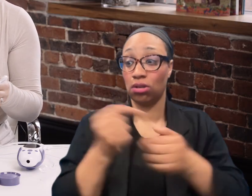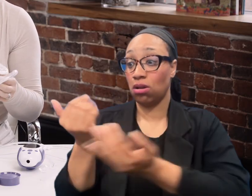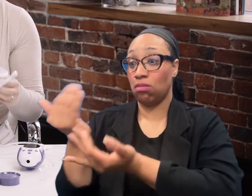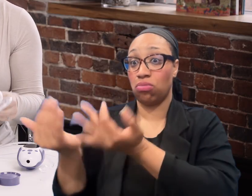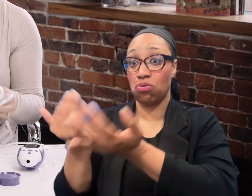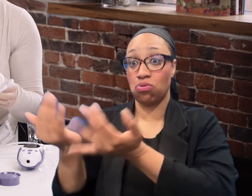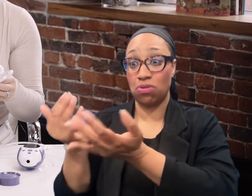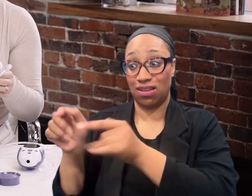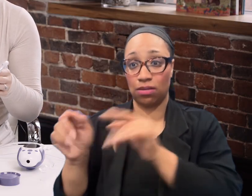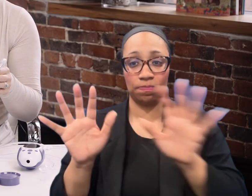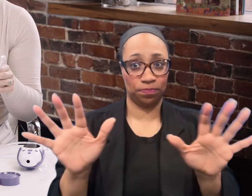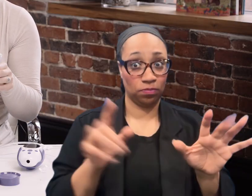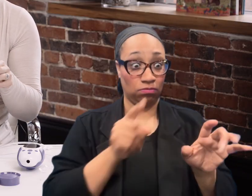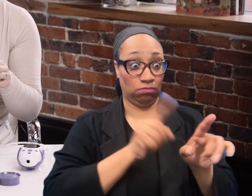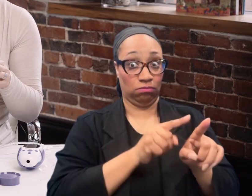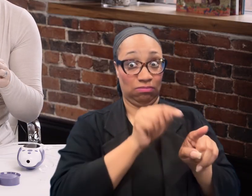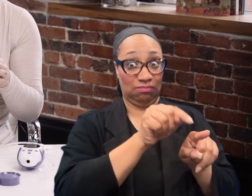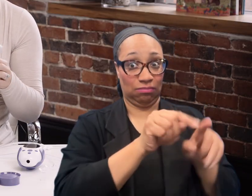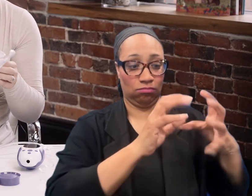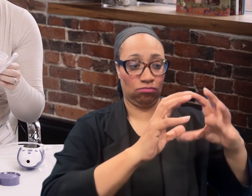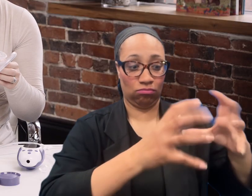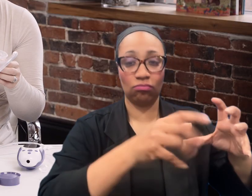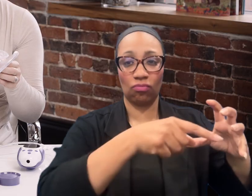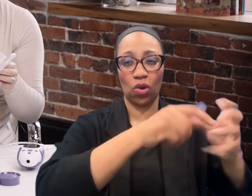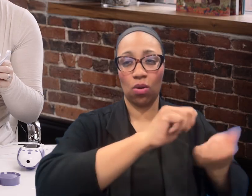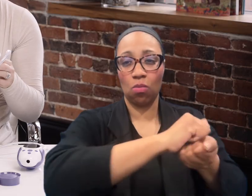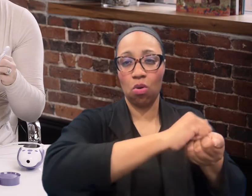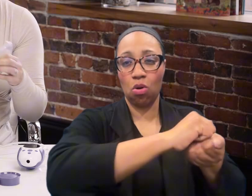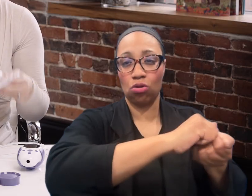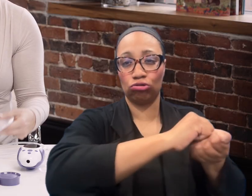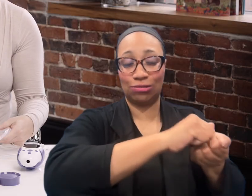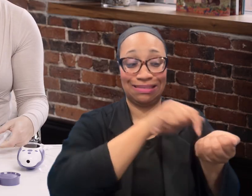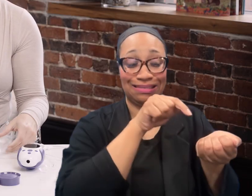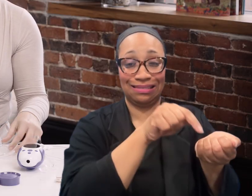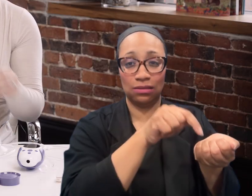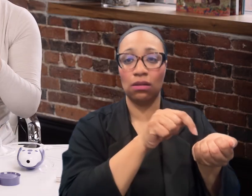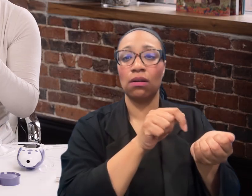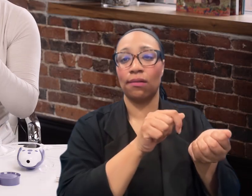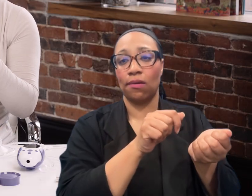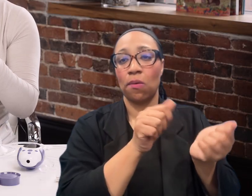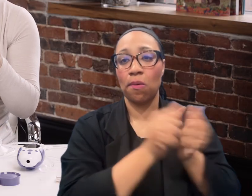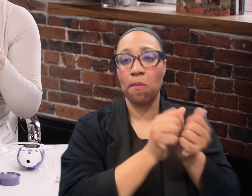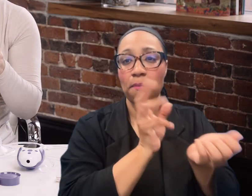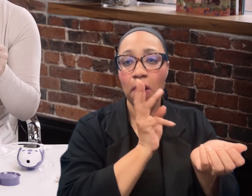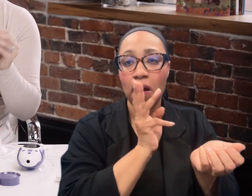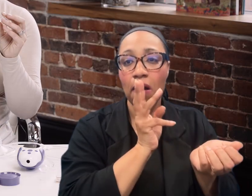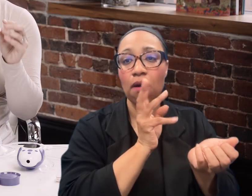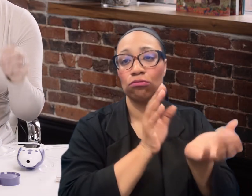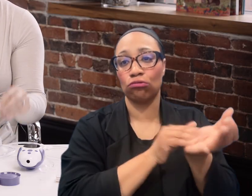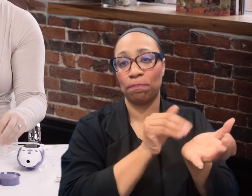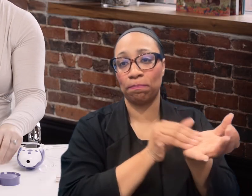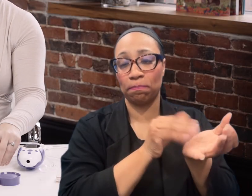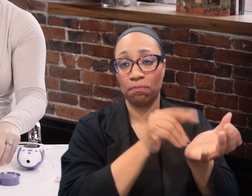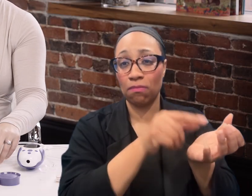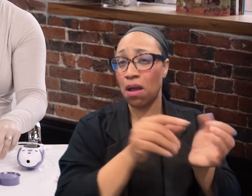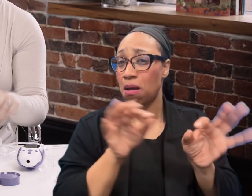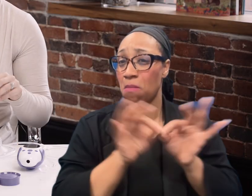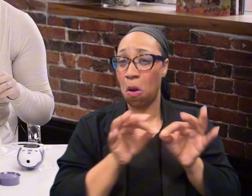use it, but also our diaphragms, our duct bell valves, and everything away from that connector.